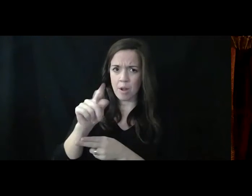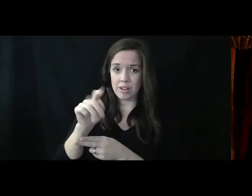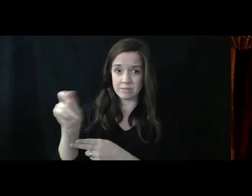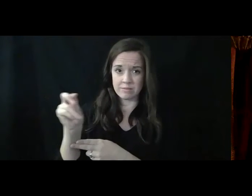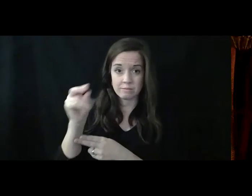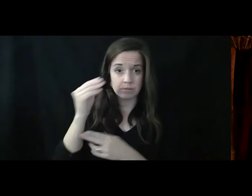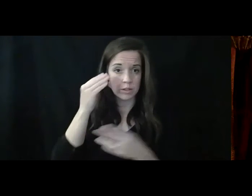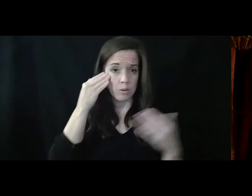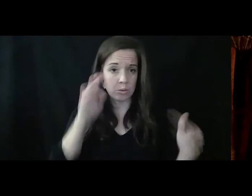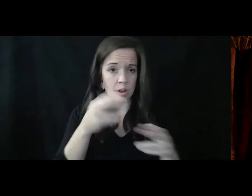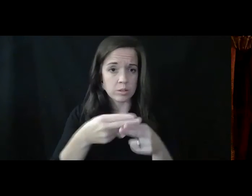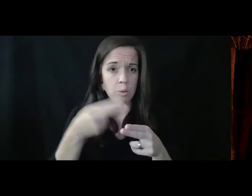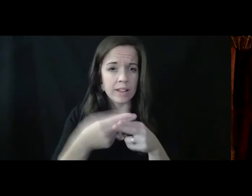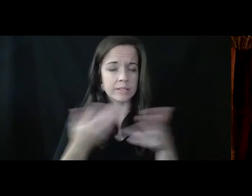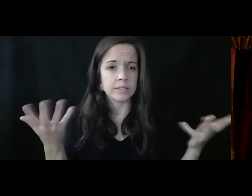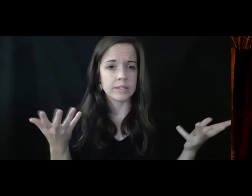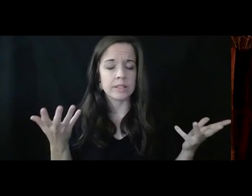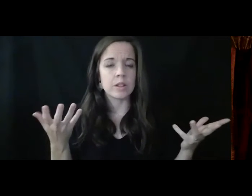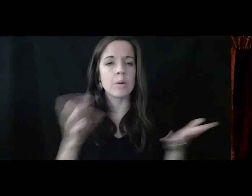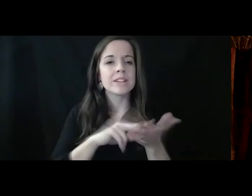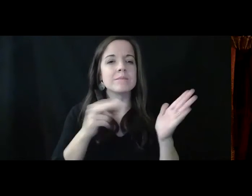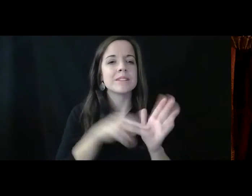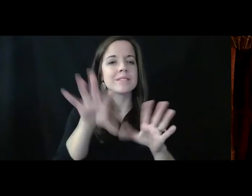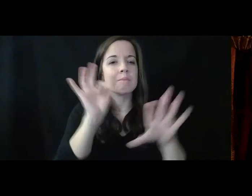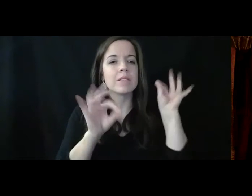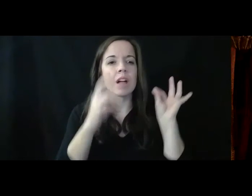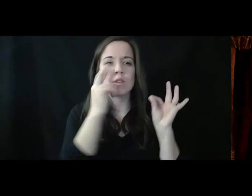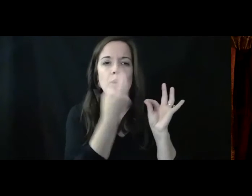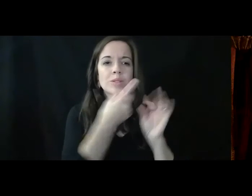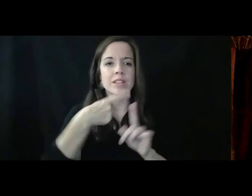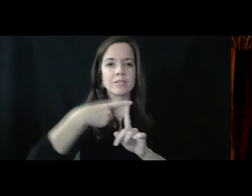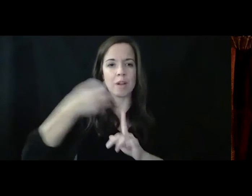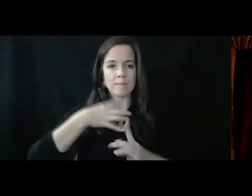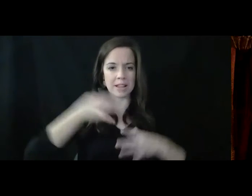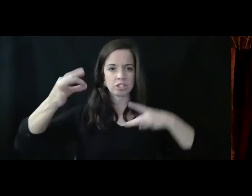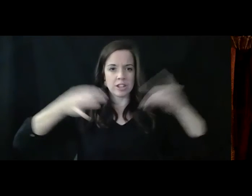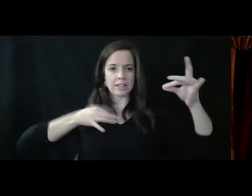who knows what it means to pluck roses // from my chest // using just his teeth